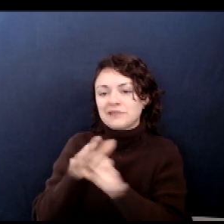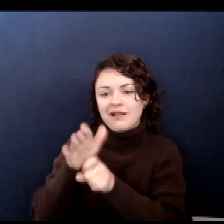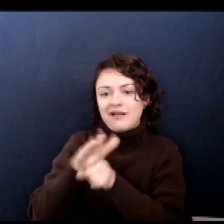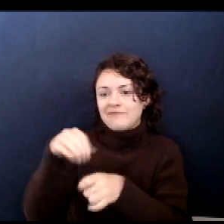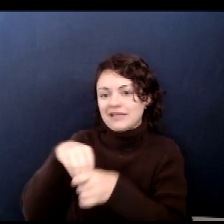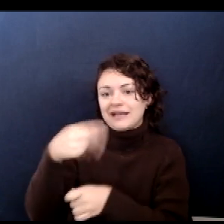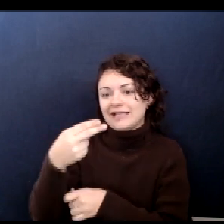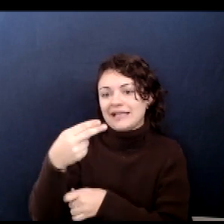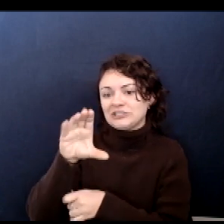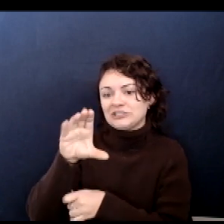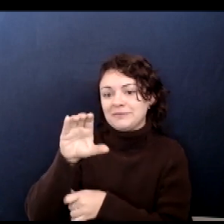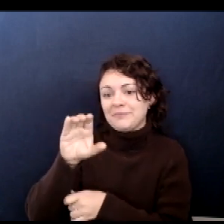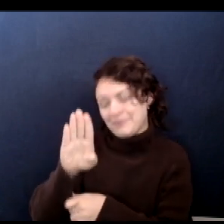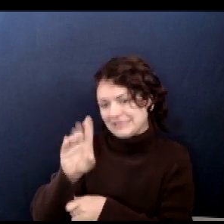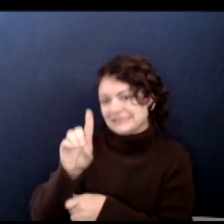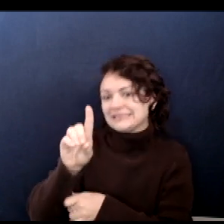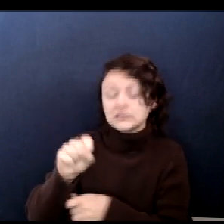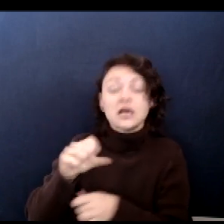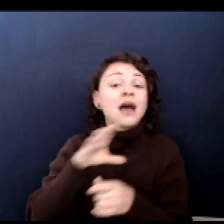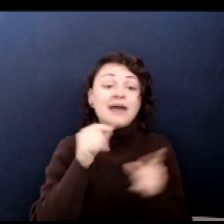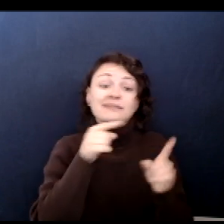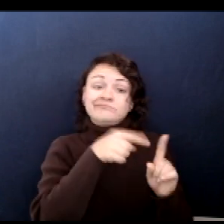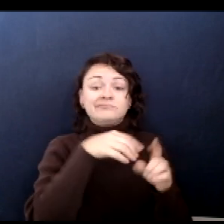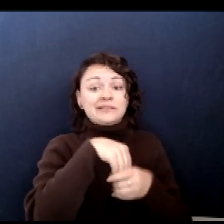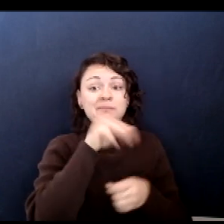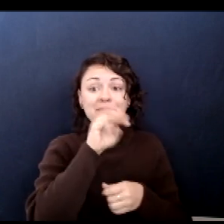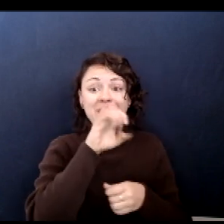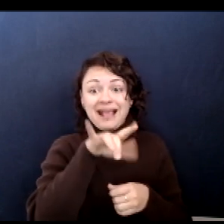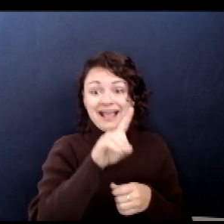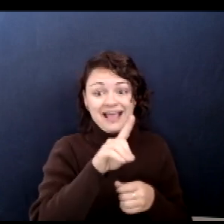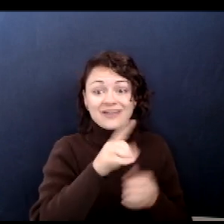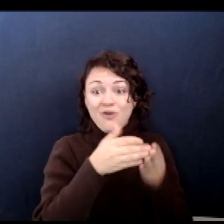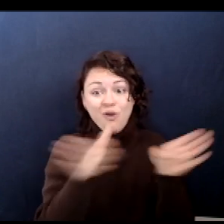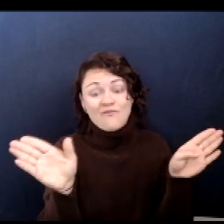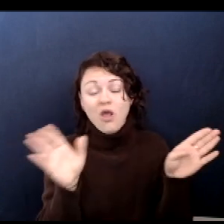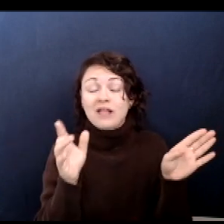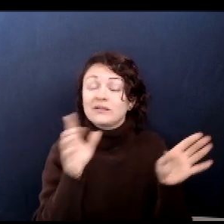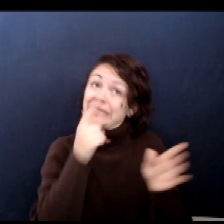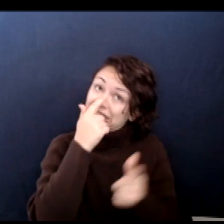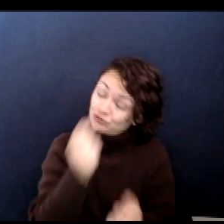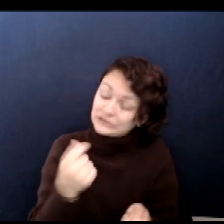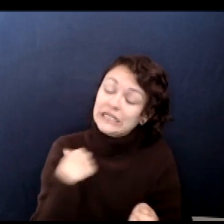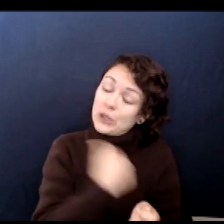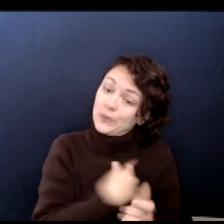Overall. Interestingly, we actually dug into some of the folks